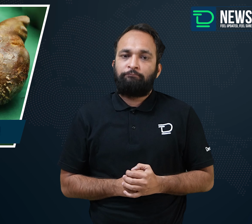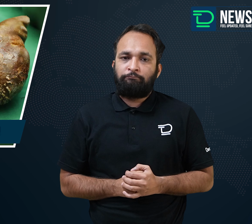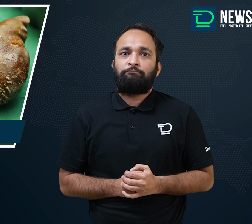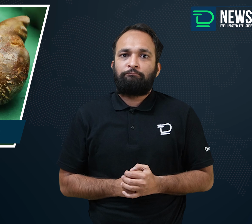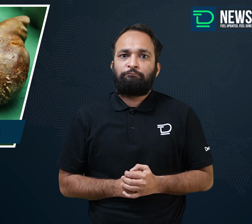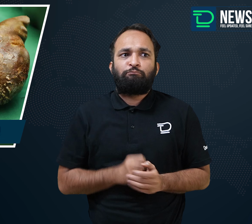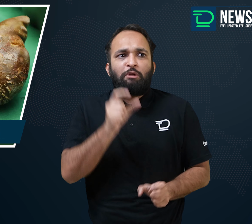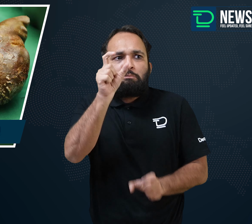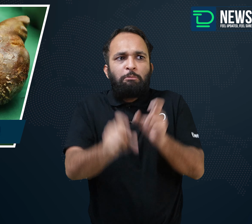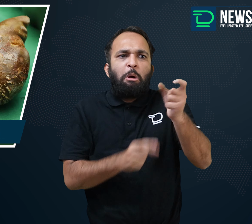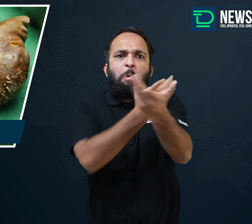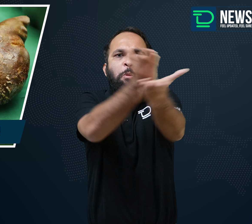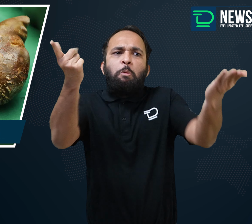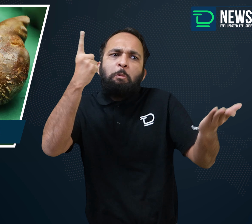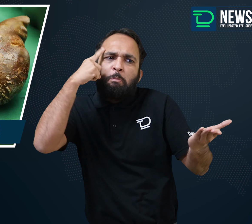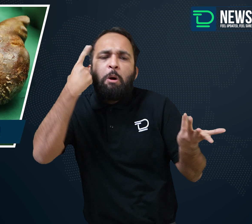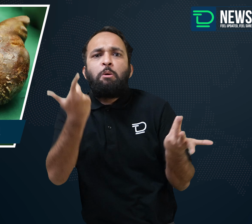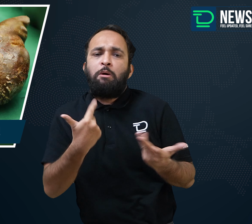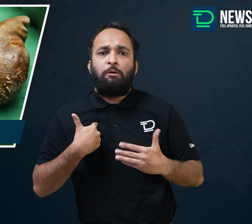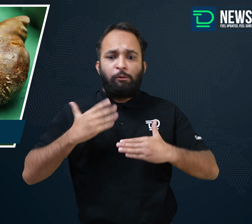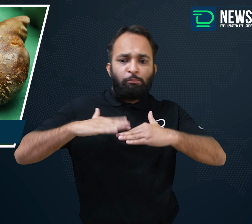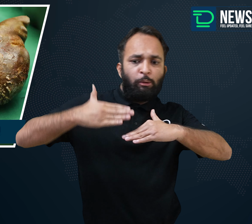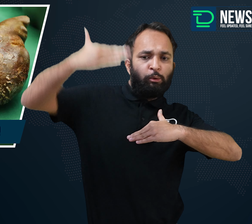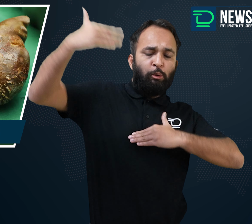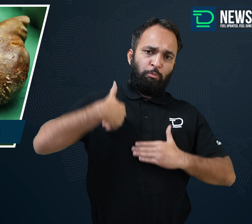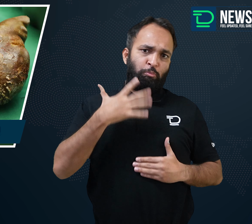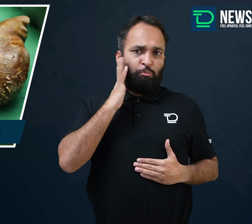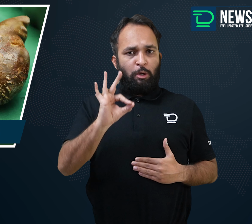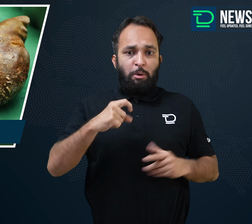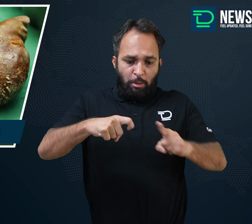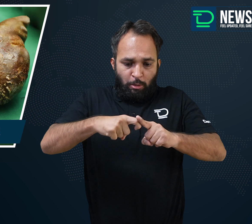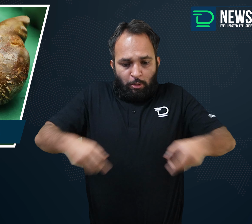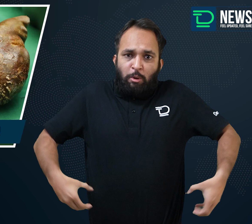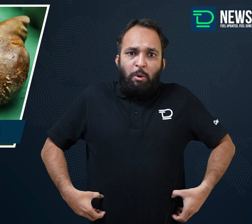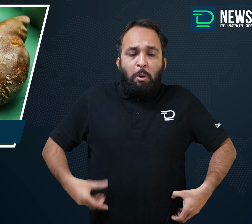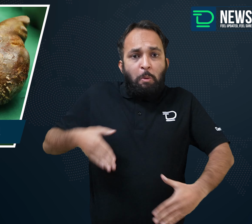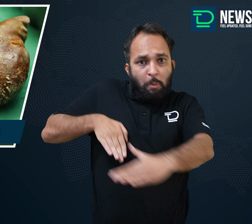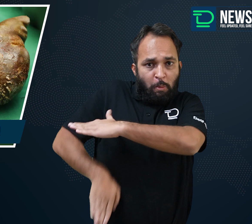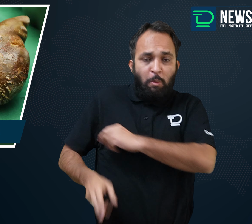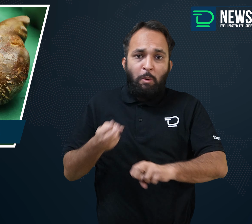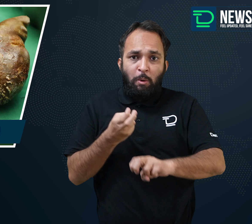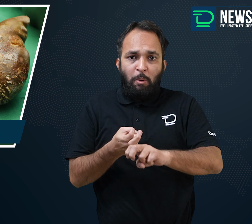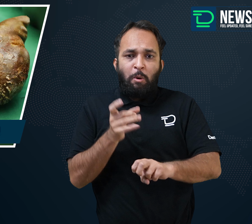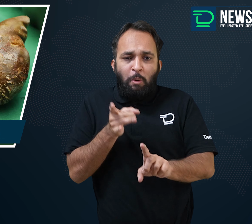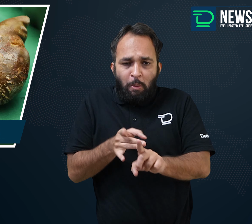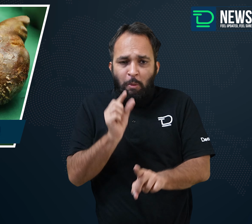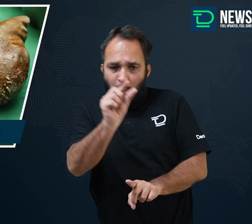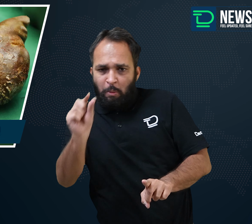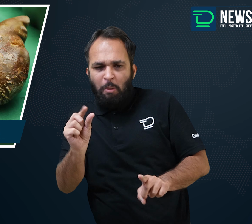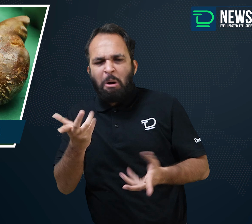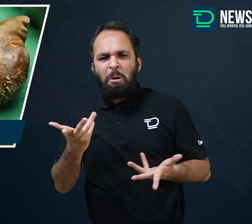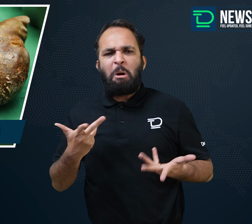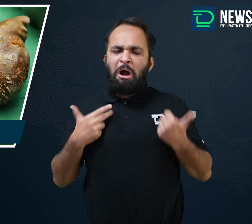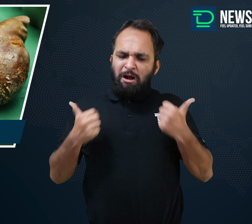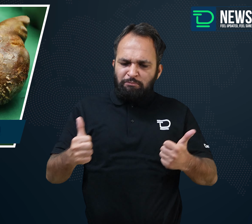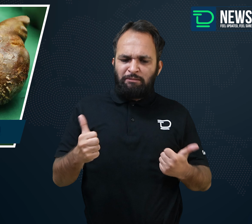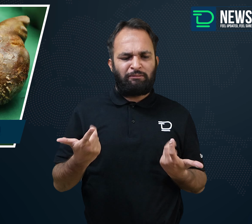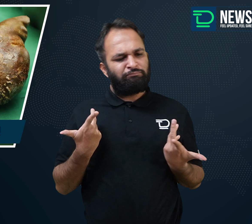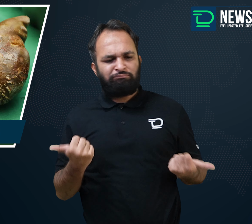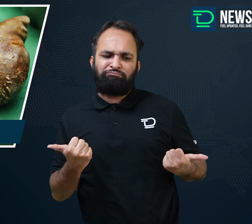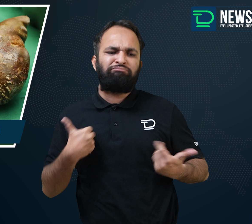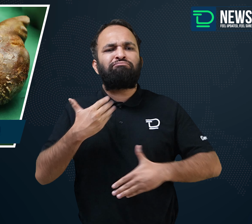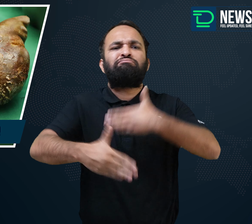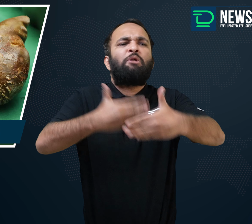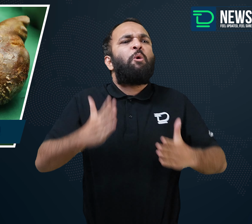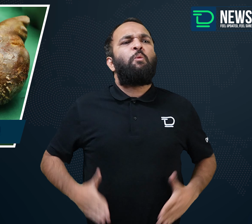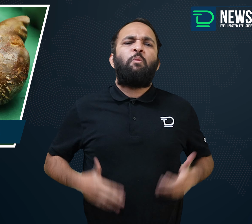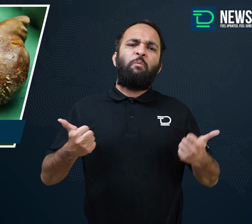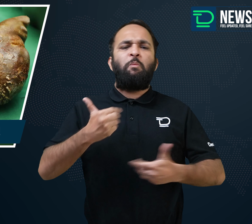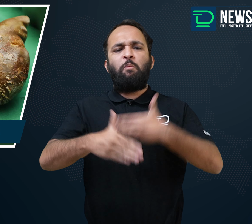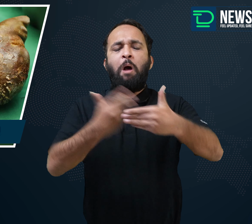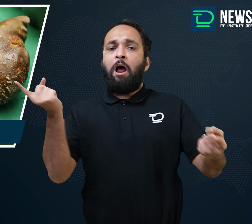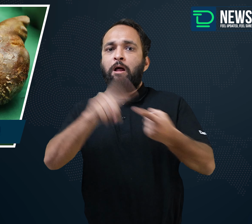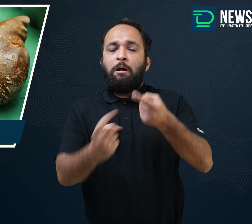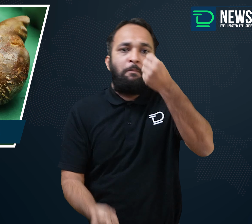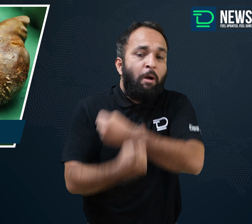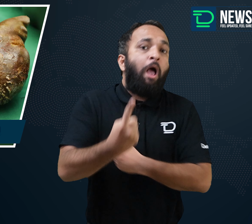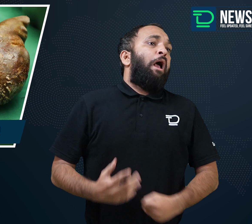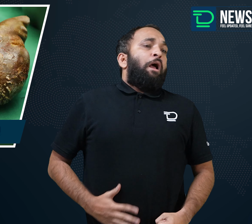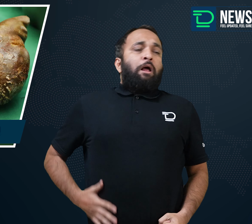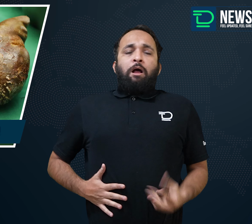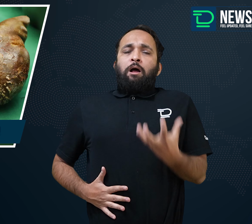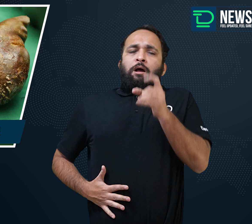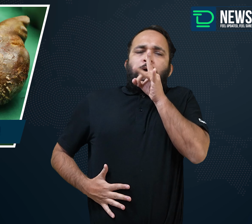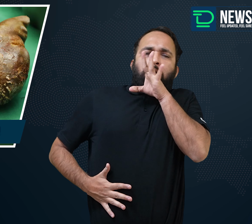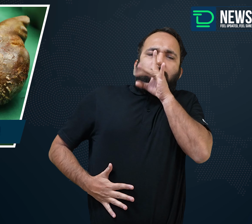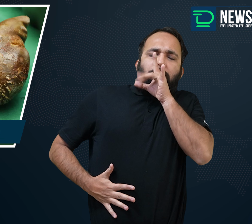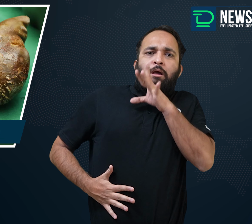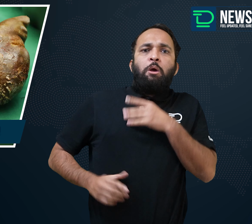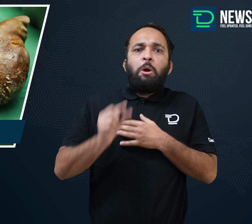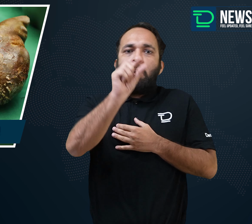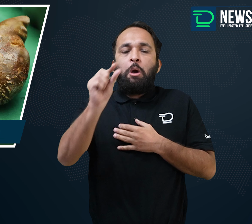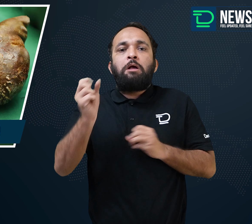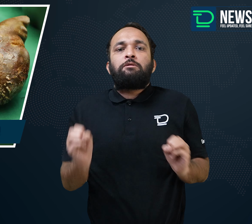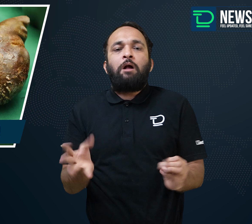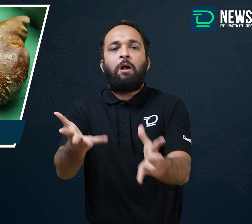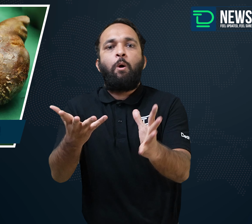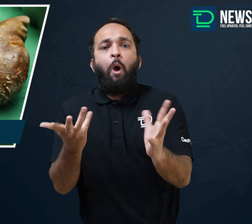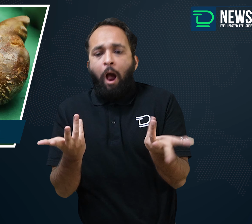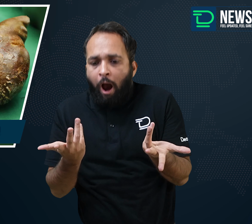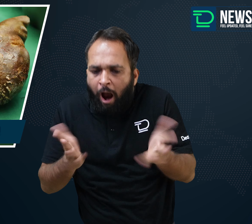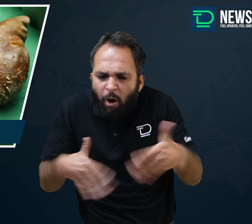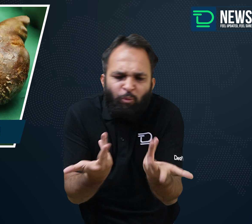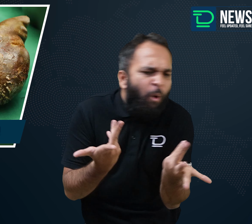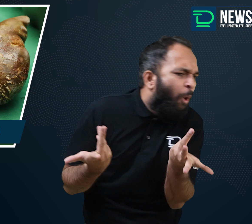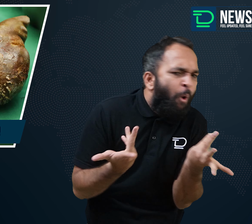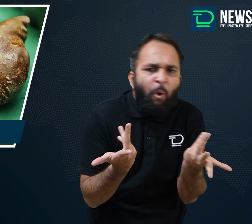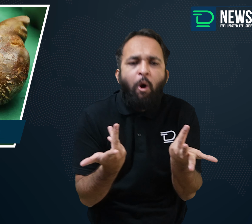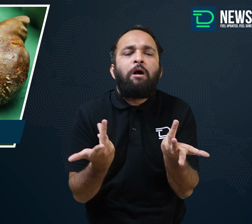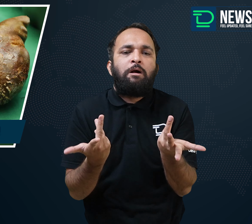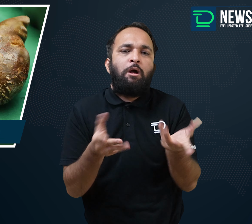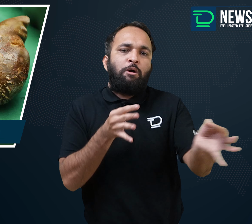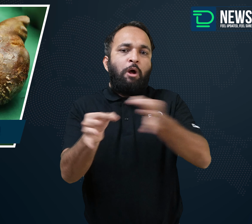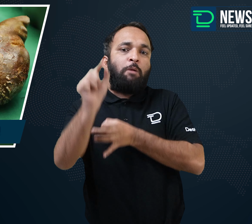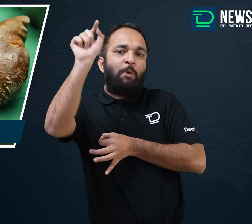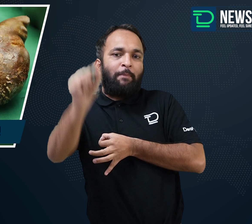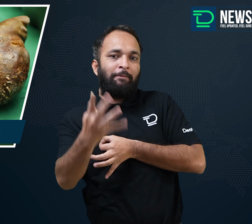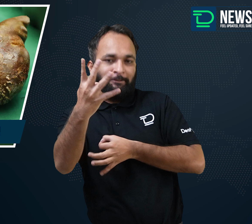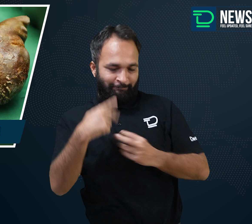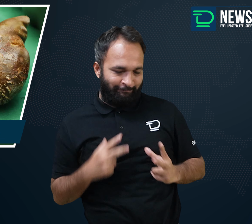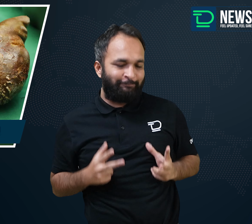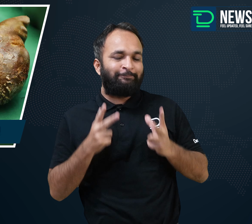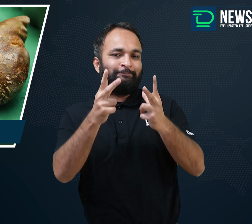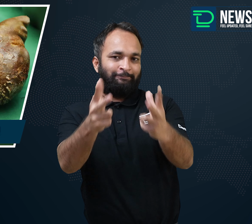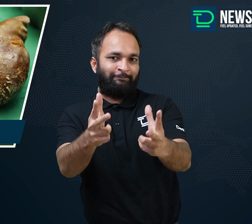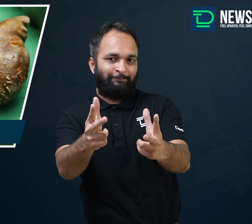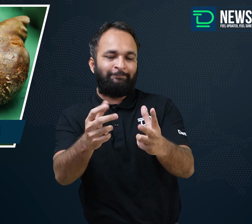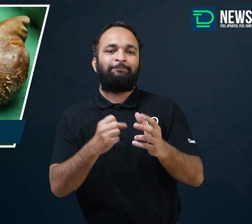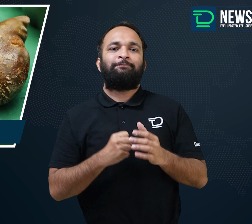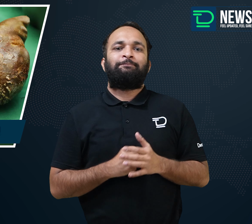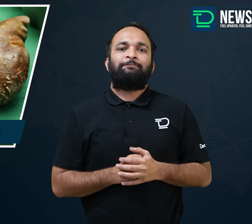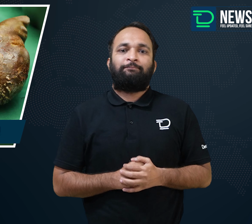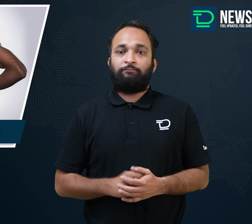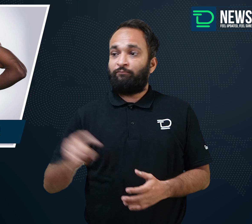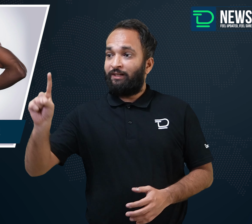But how to check whether it is kidney stones are not. Let me explain.